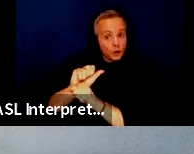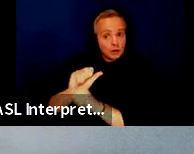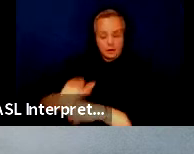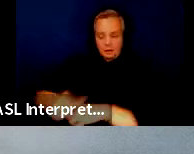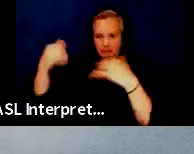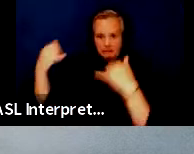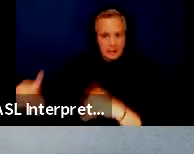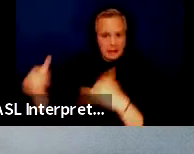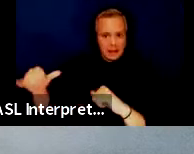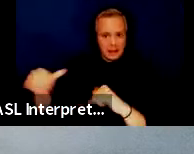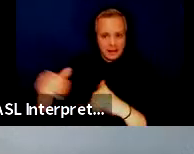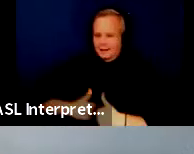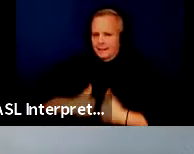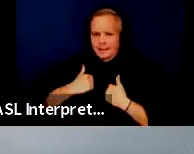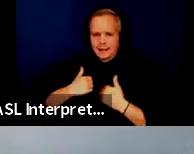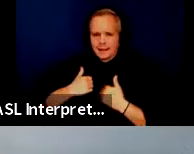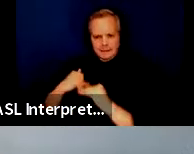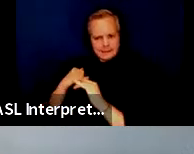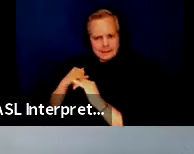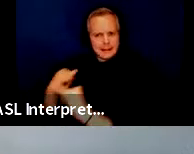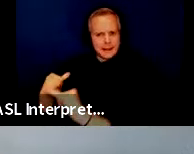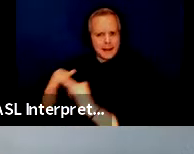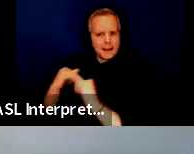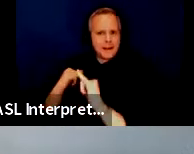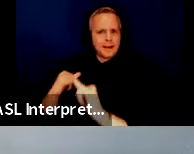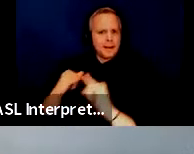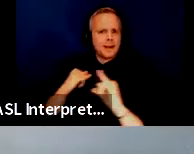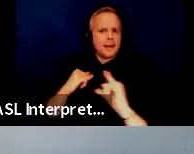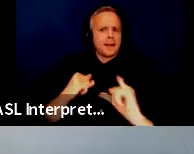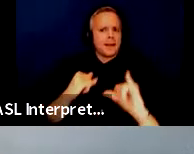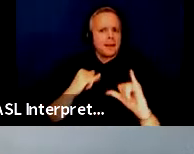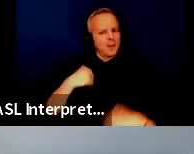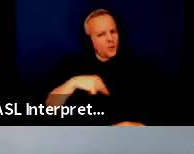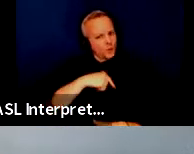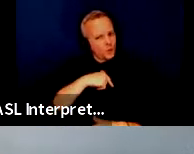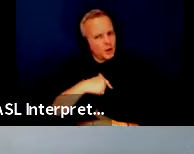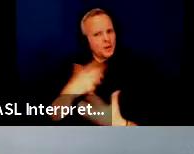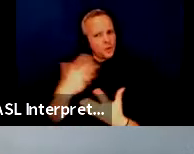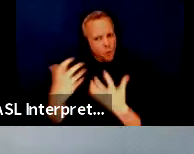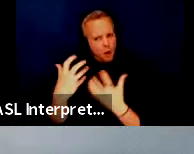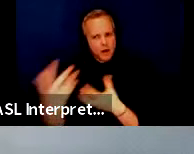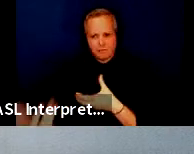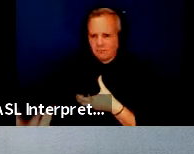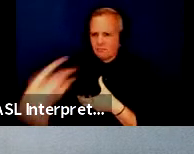ELSE AND THAT WE DESERVE TO BE INCLUDED BARRIER FREE, WHICH IS